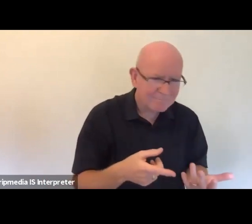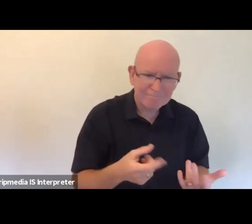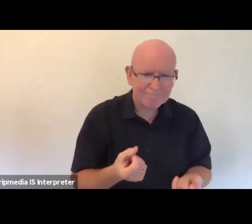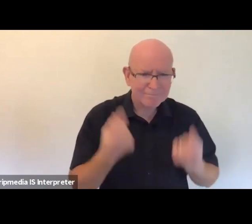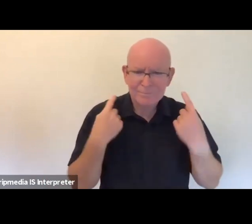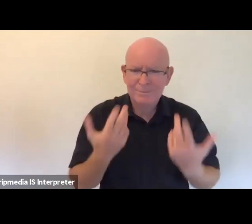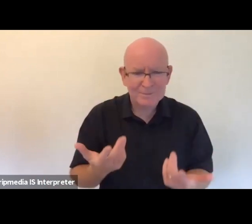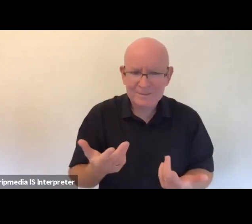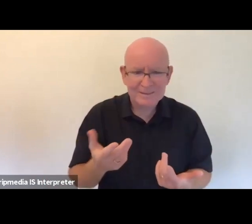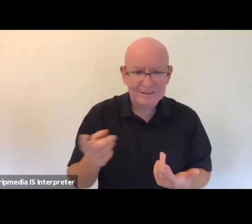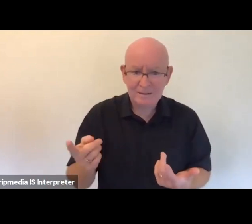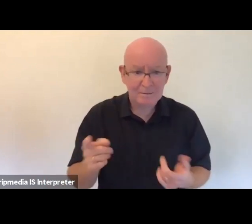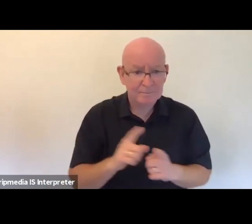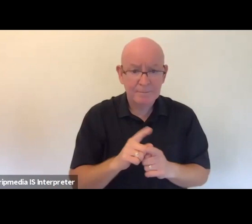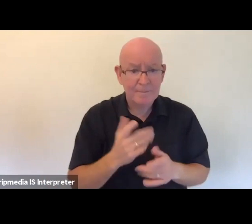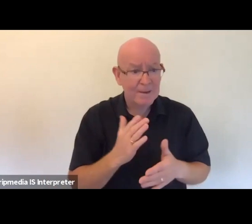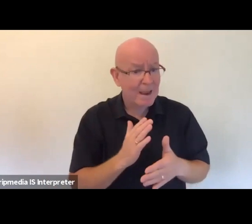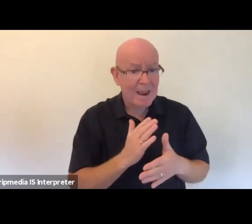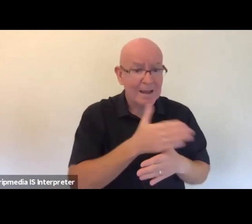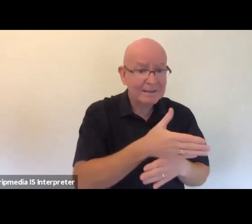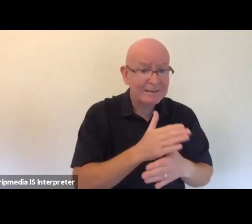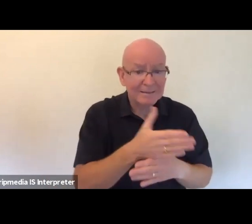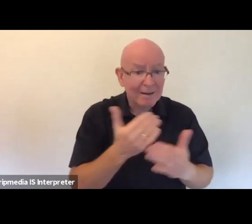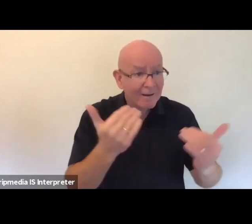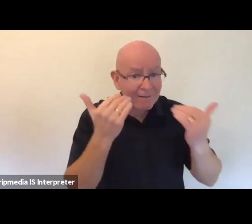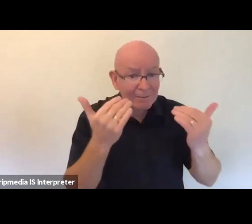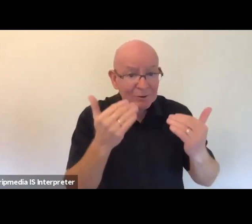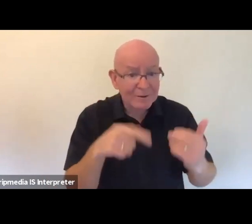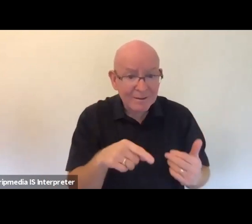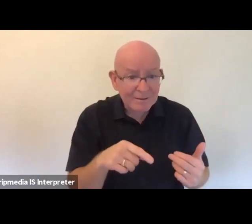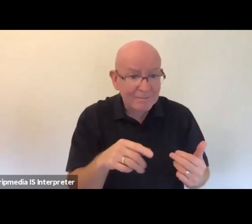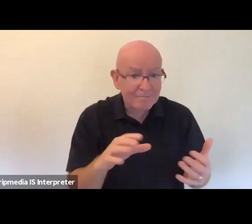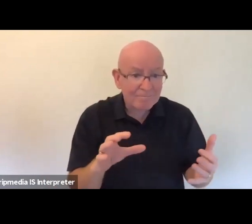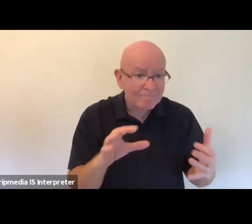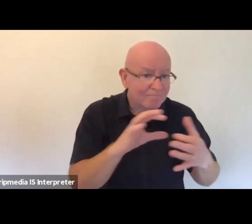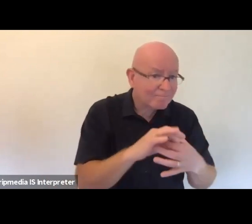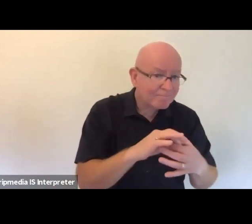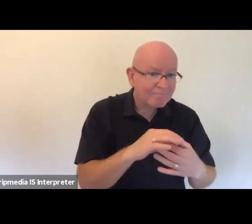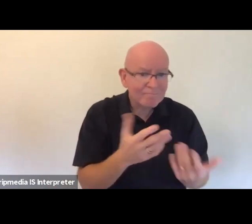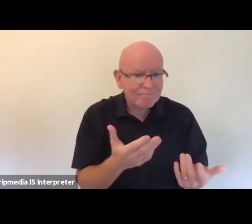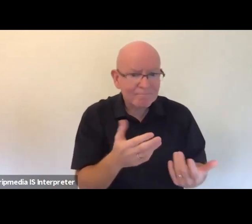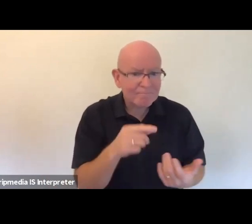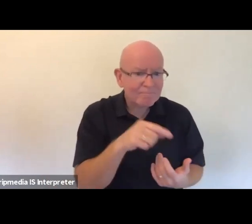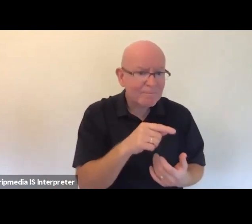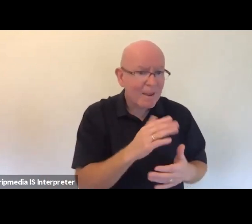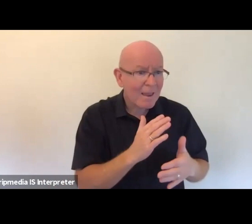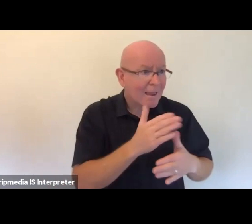clear information of the access to COVID-19 subsidy. And those living in rural areas